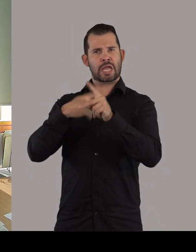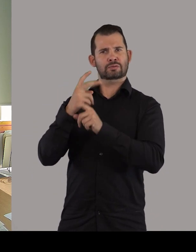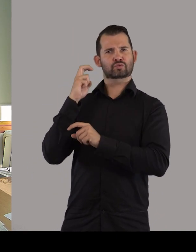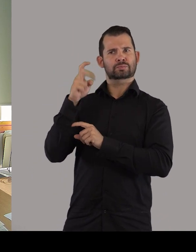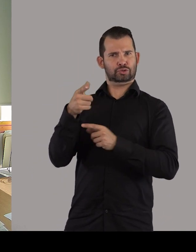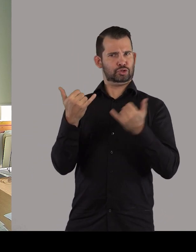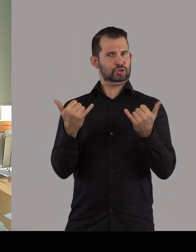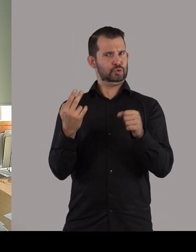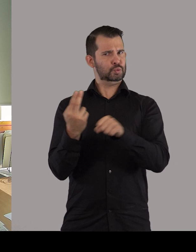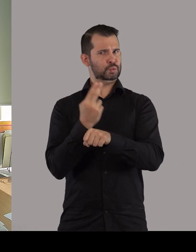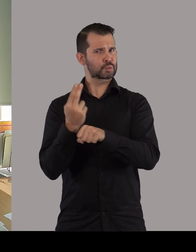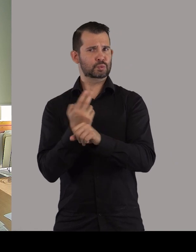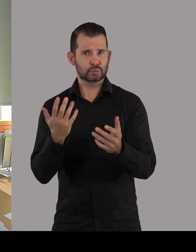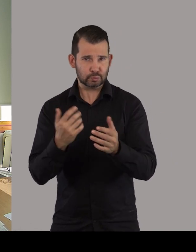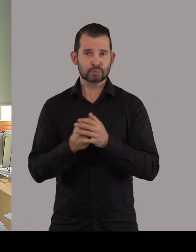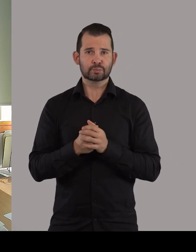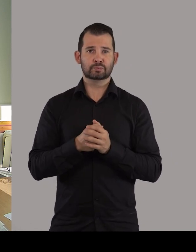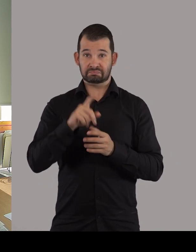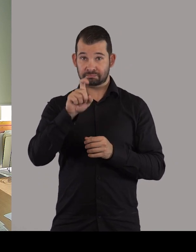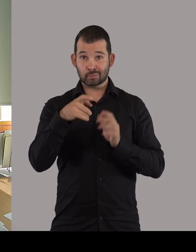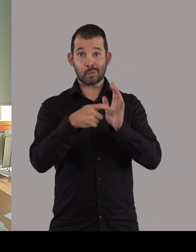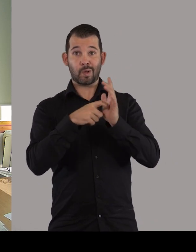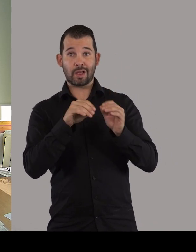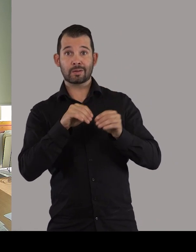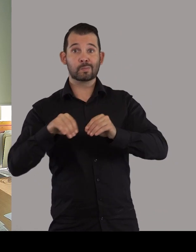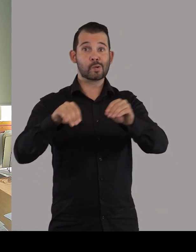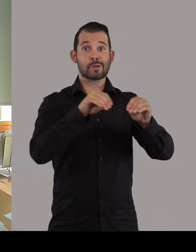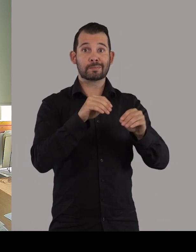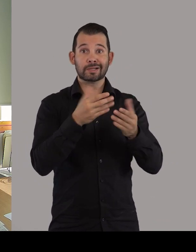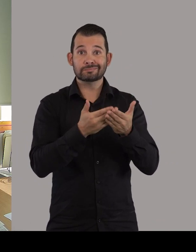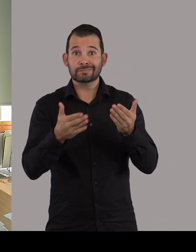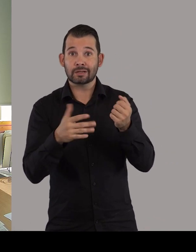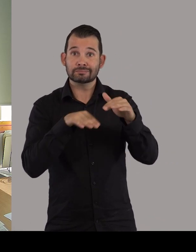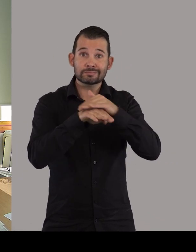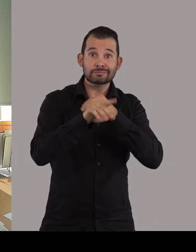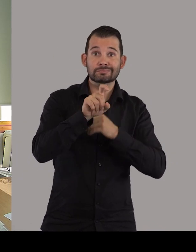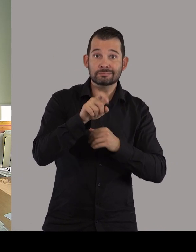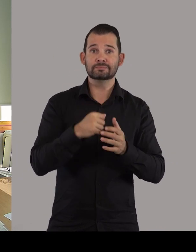what type of transportation you are currently using; if you require a mobility device;